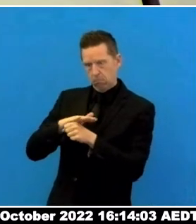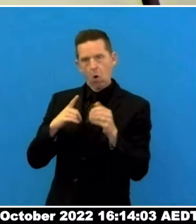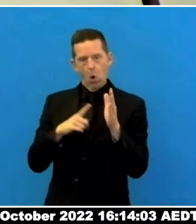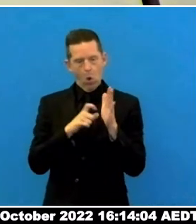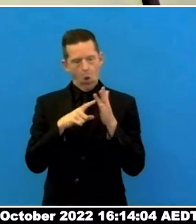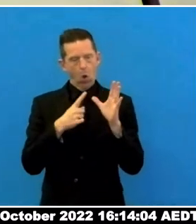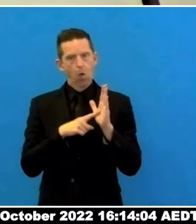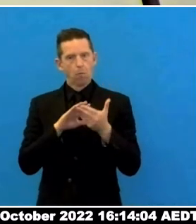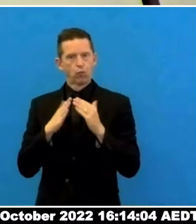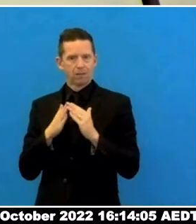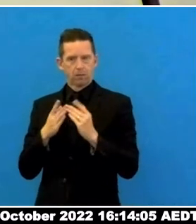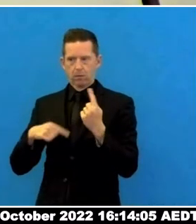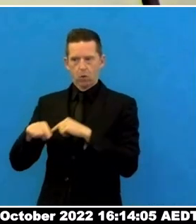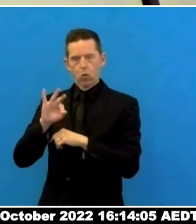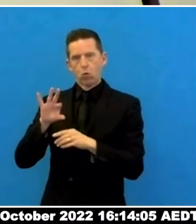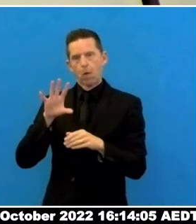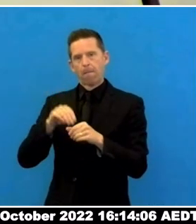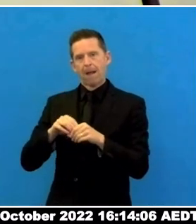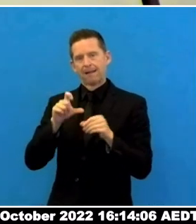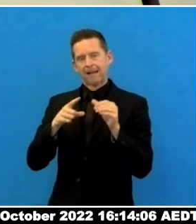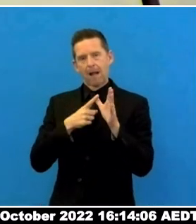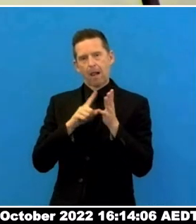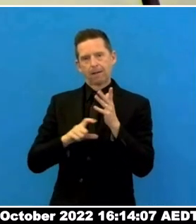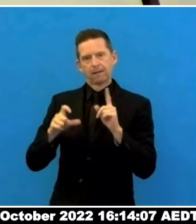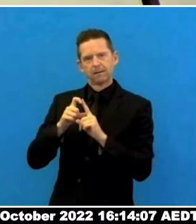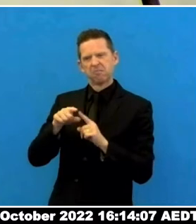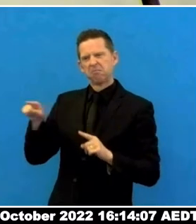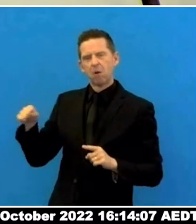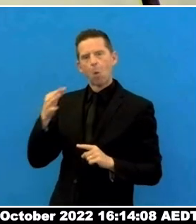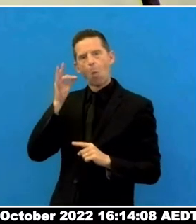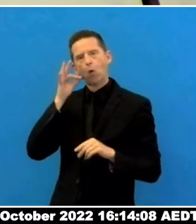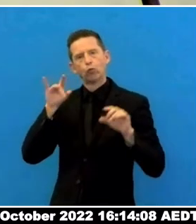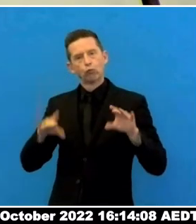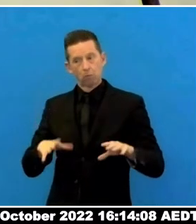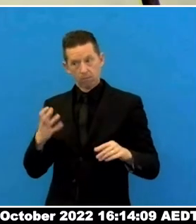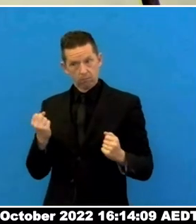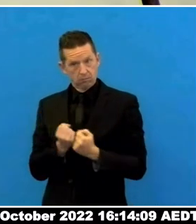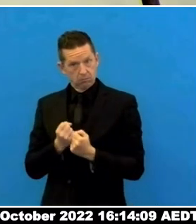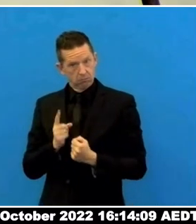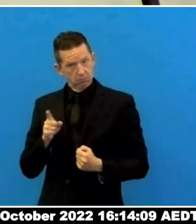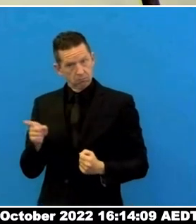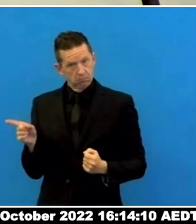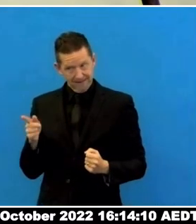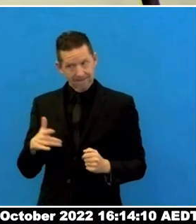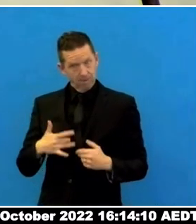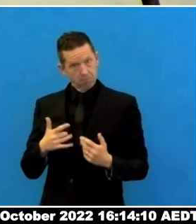who are not part of the culture and linguistically diverse community. Do you feel that you have received support,